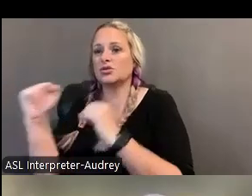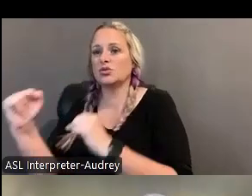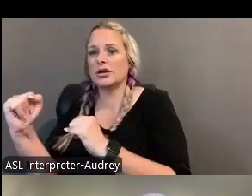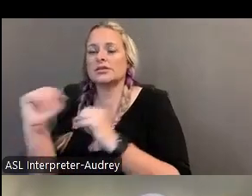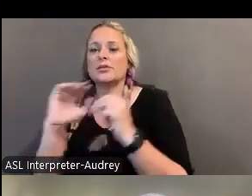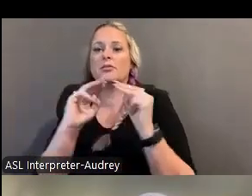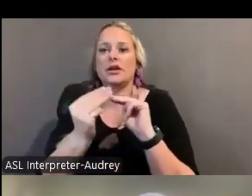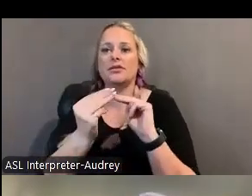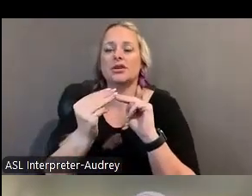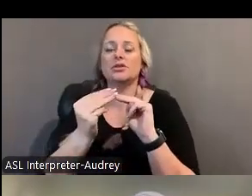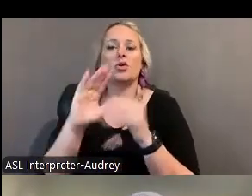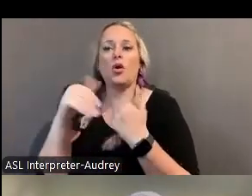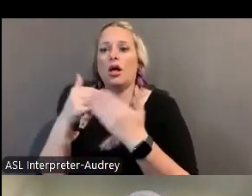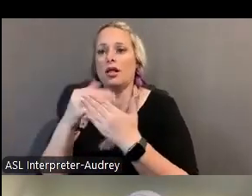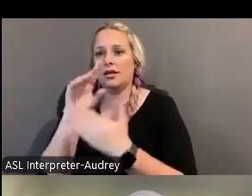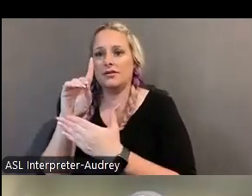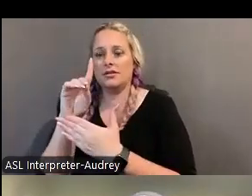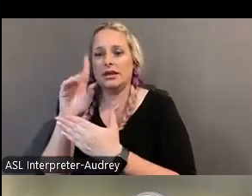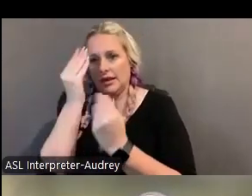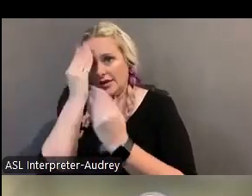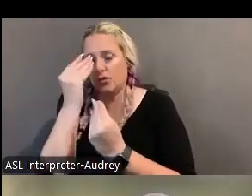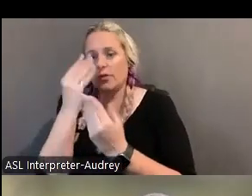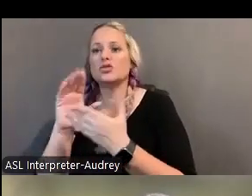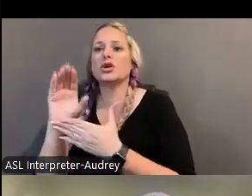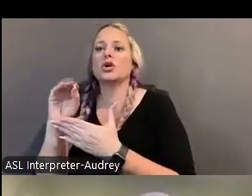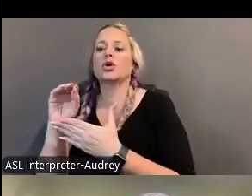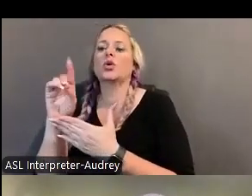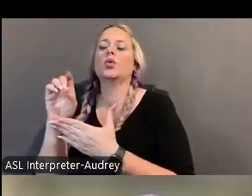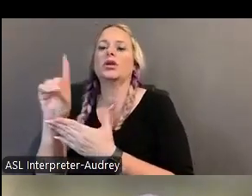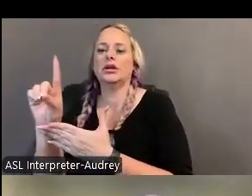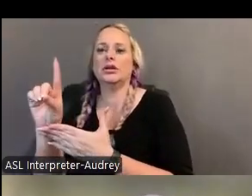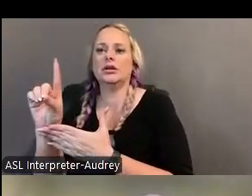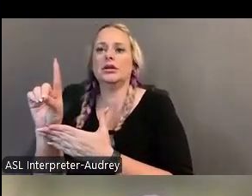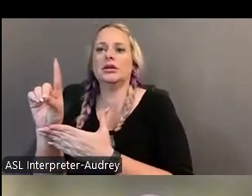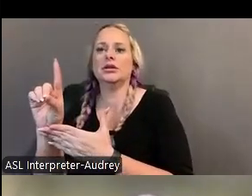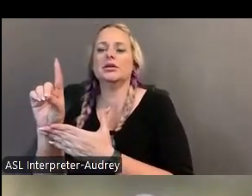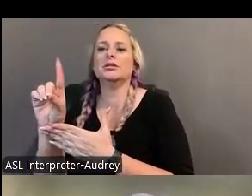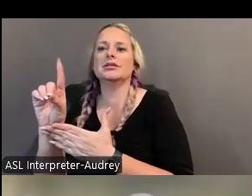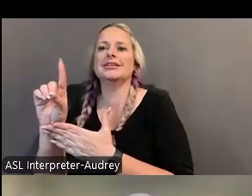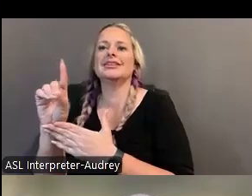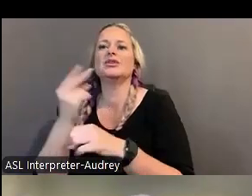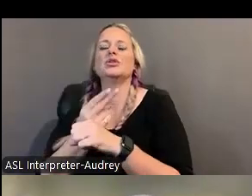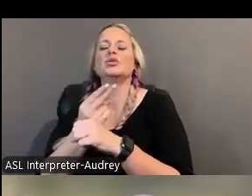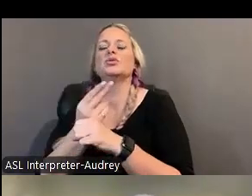the information that we got from the interviews deductively in a homemade framework. So, the